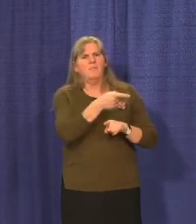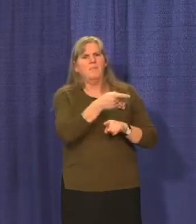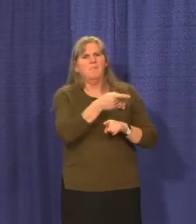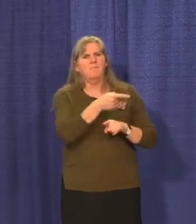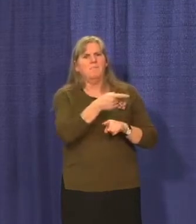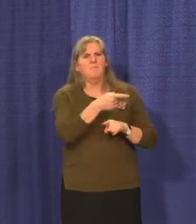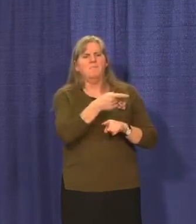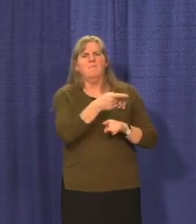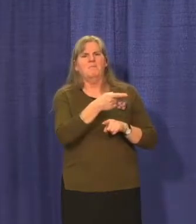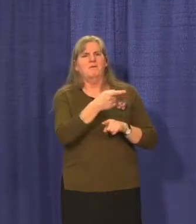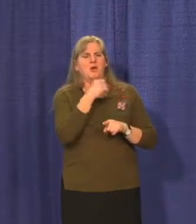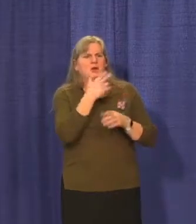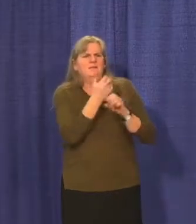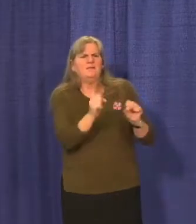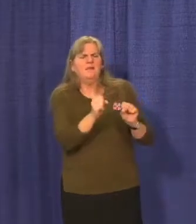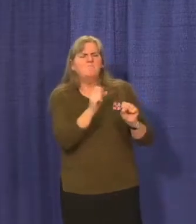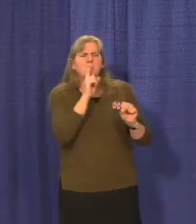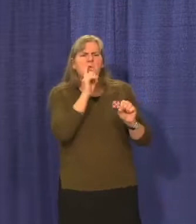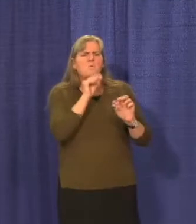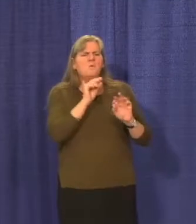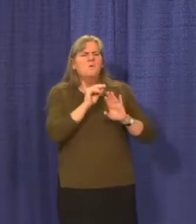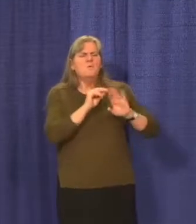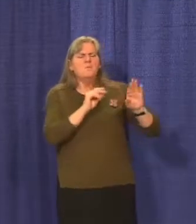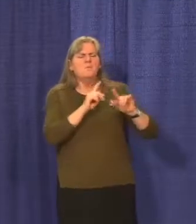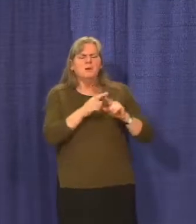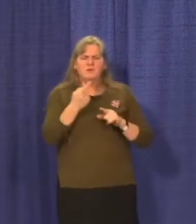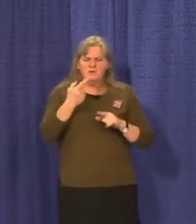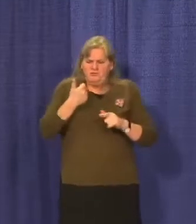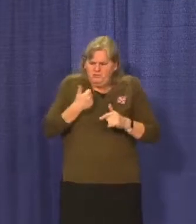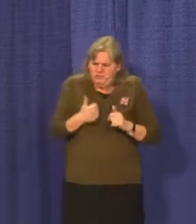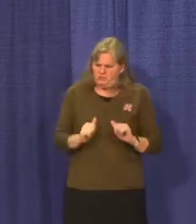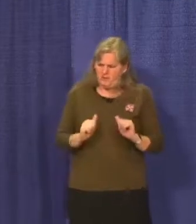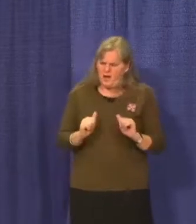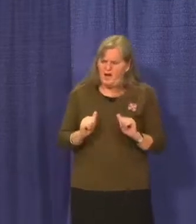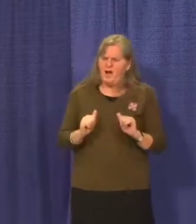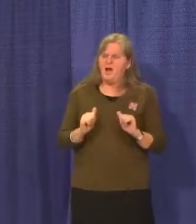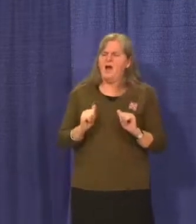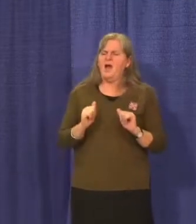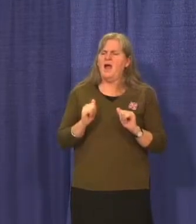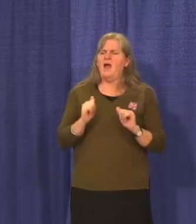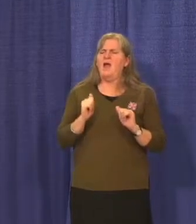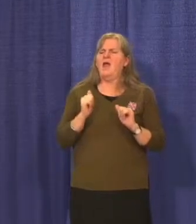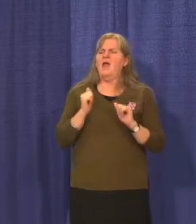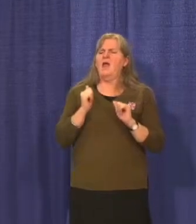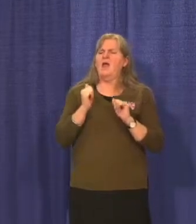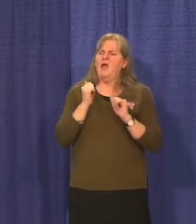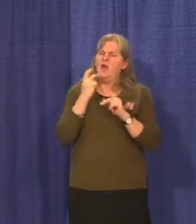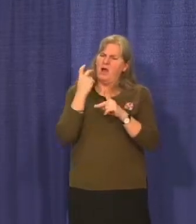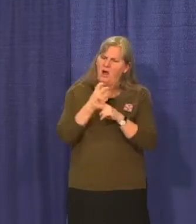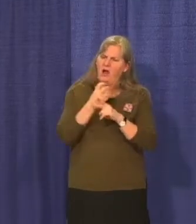them to get a vaccine. But we are trying so hard to keep our community safe, to keep